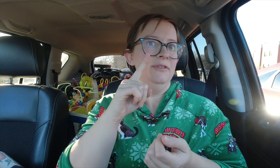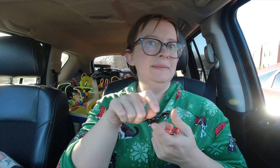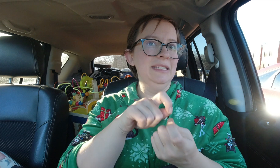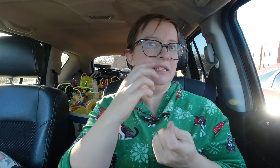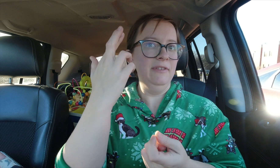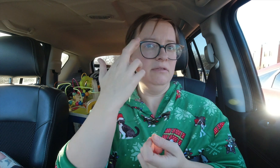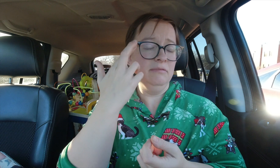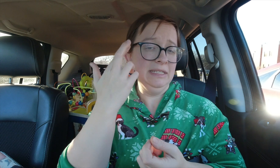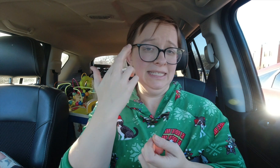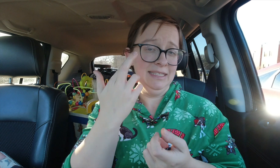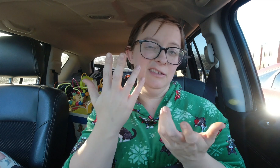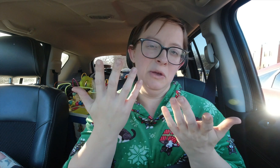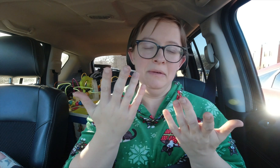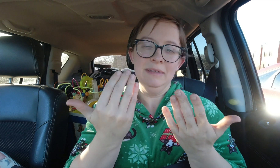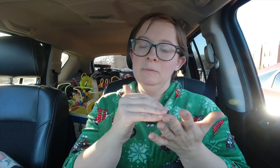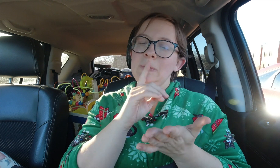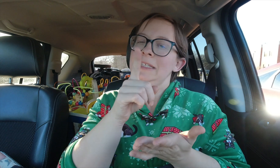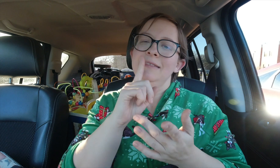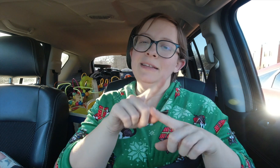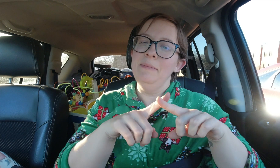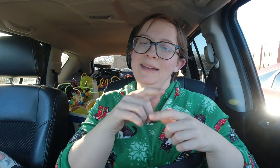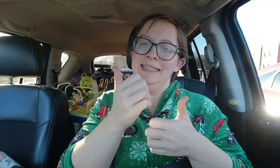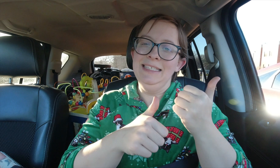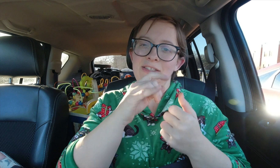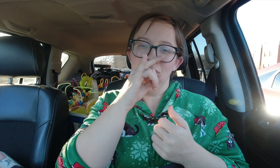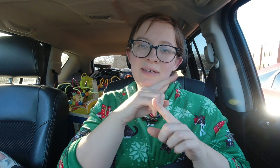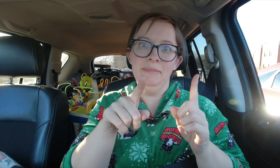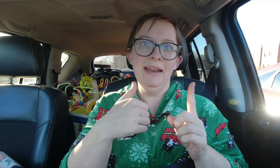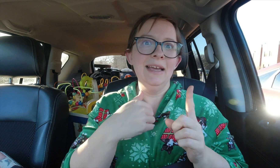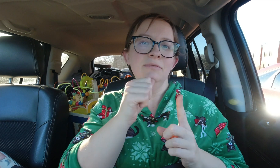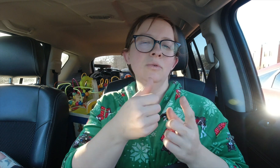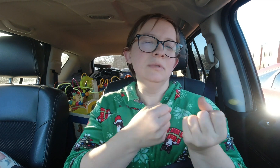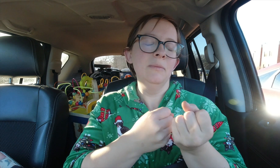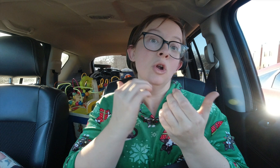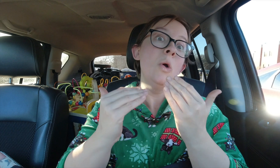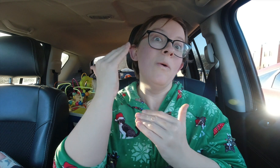But I think medications for specific reasons are fine. So I guess it depends on each child.